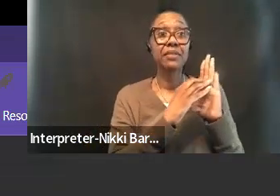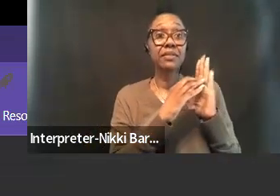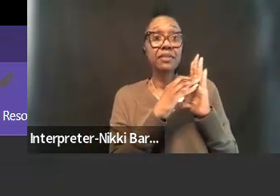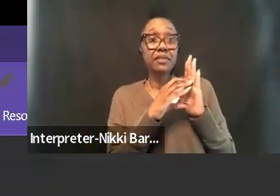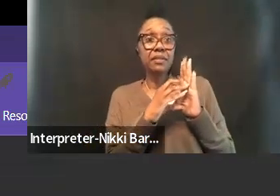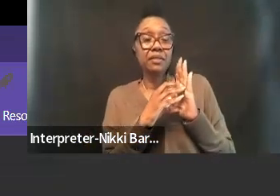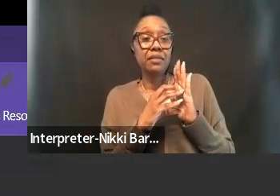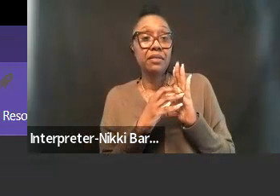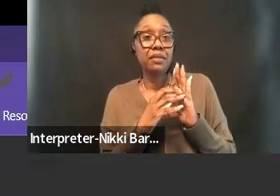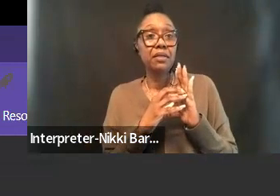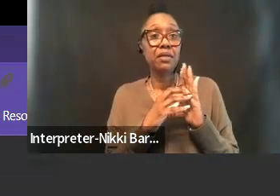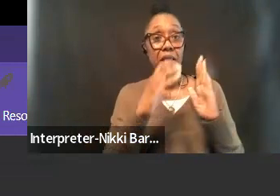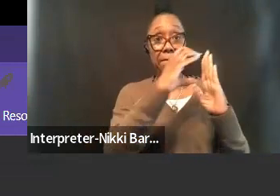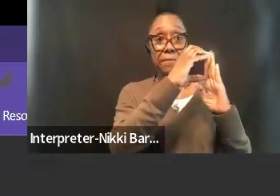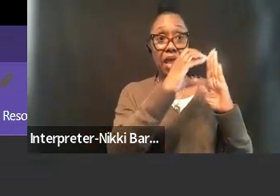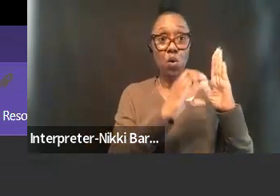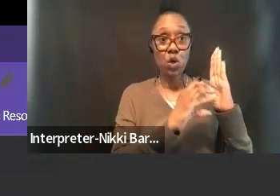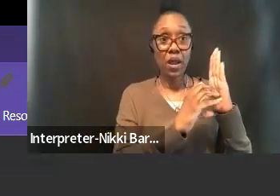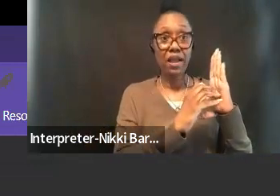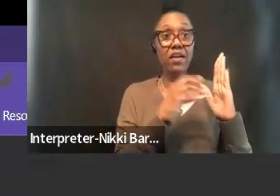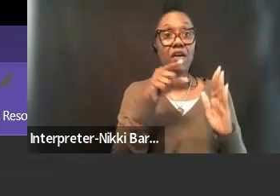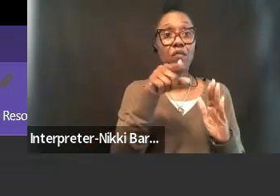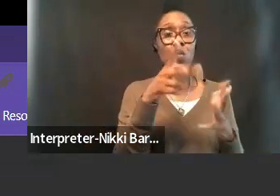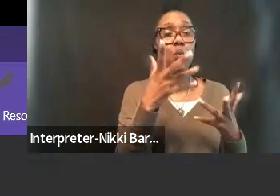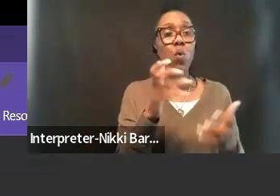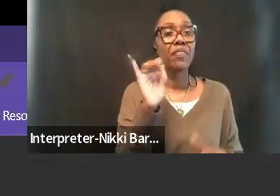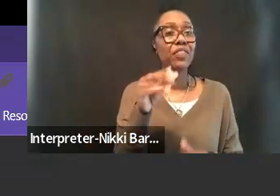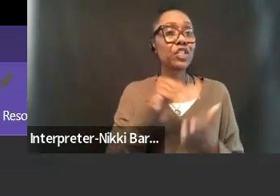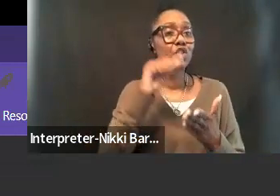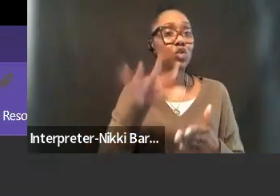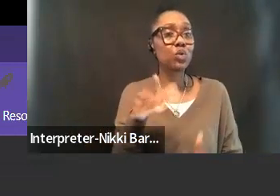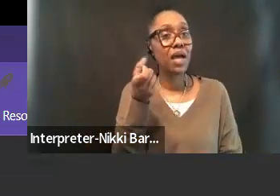The student to understand from that paragraph.